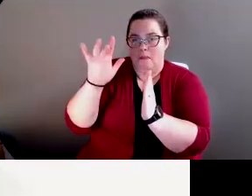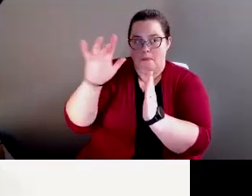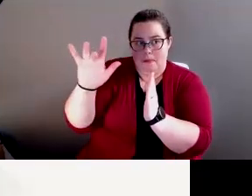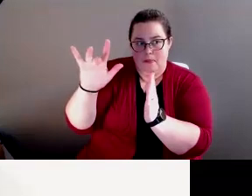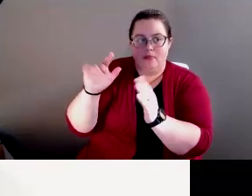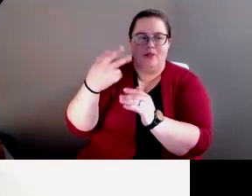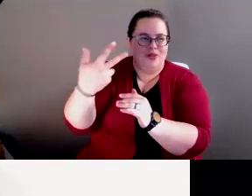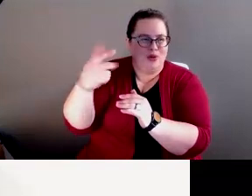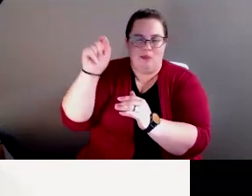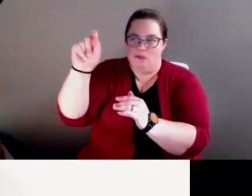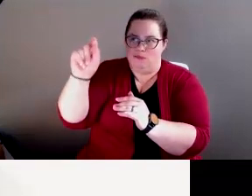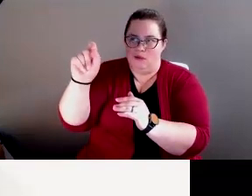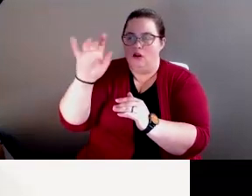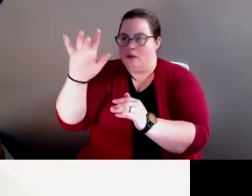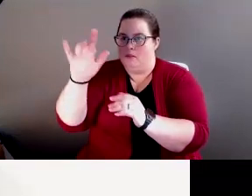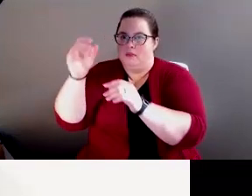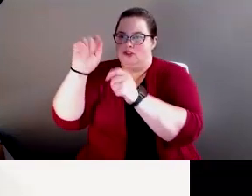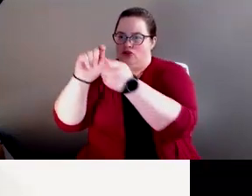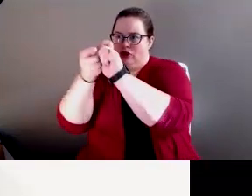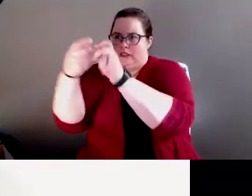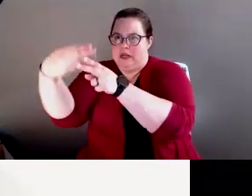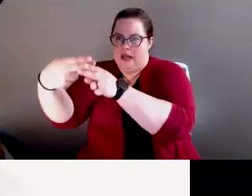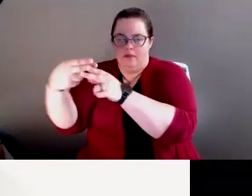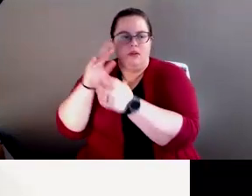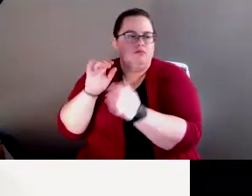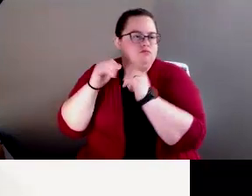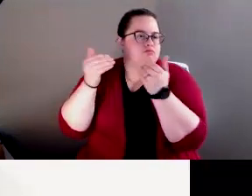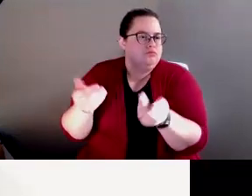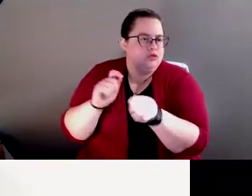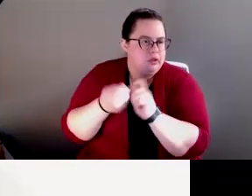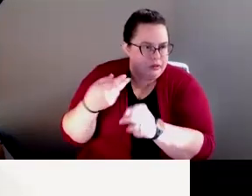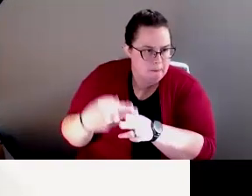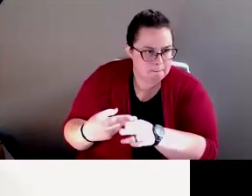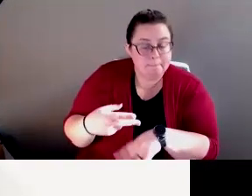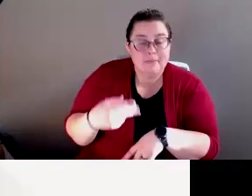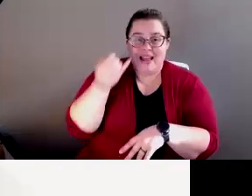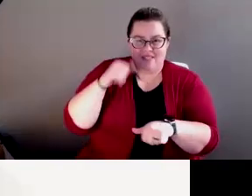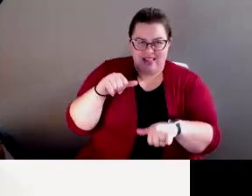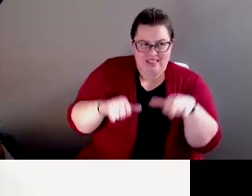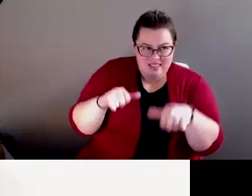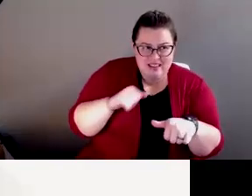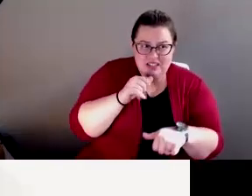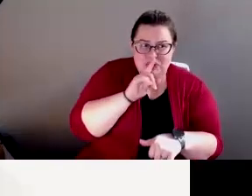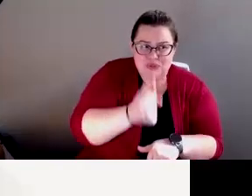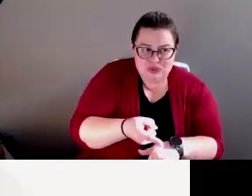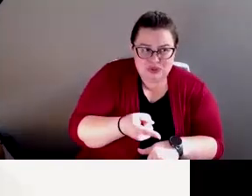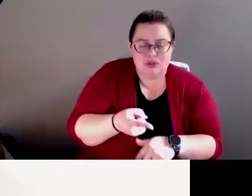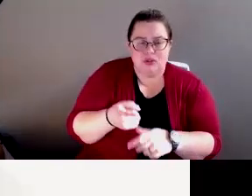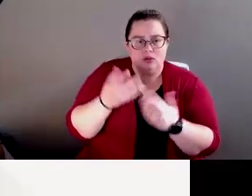If you're unsure how to do this, leave a message in the chat. And, either one of the moderators